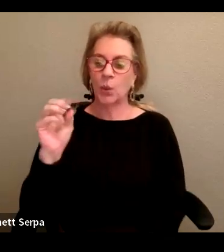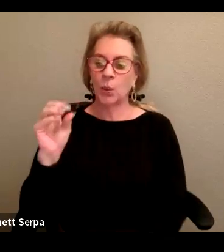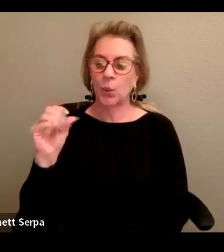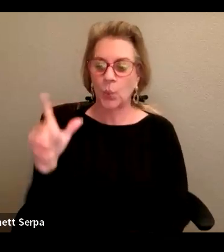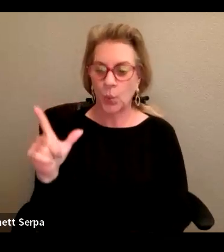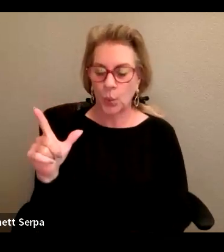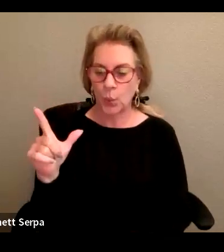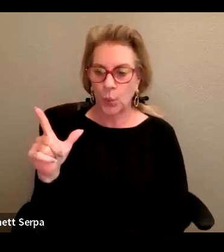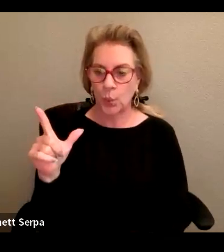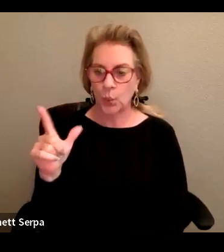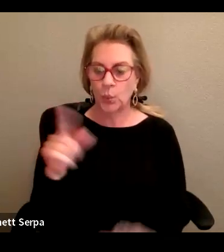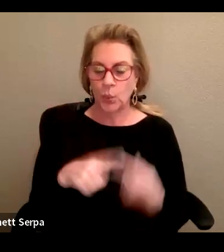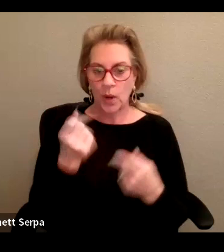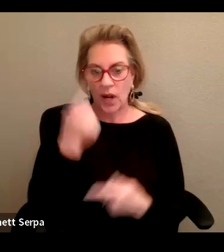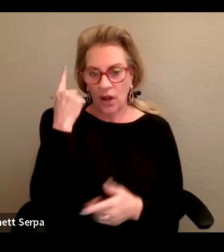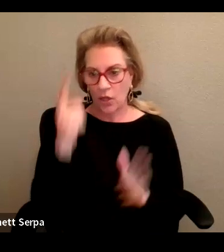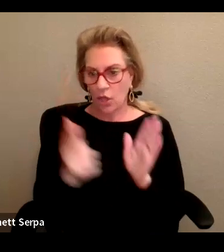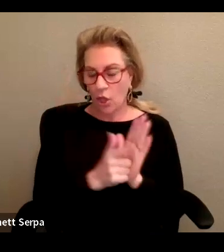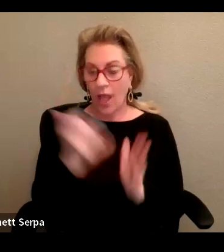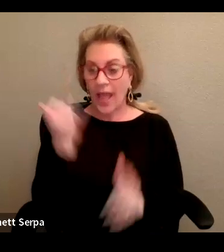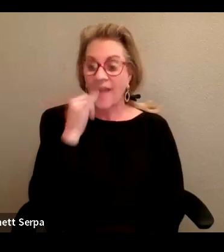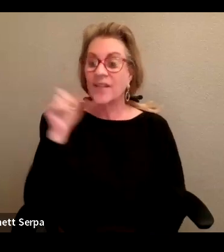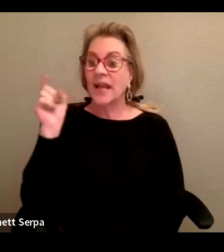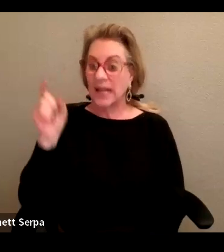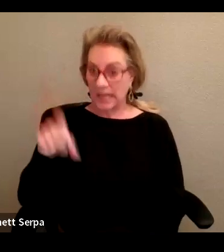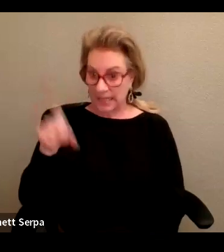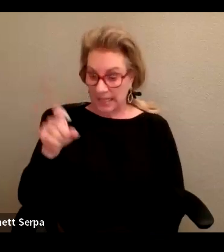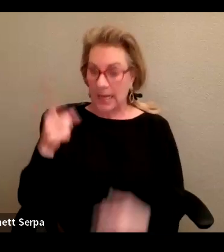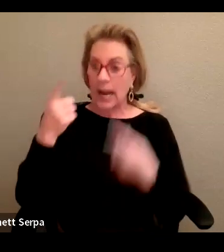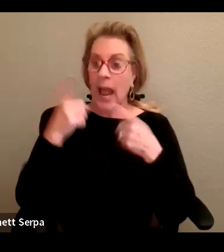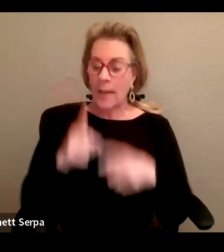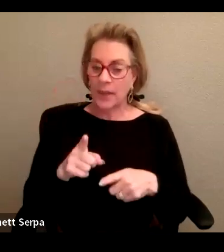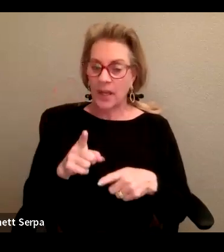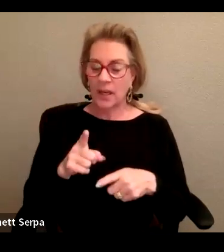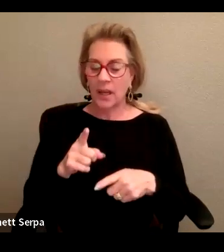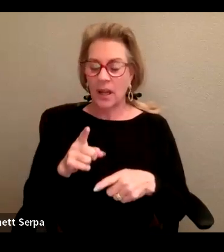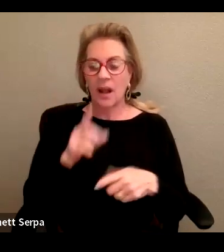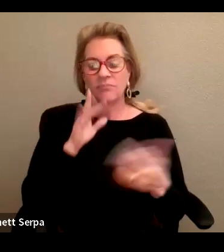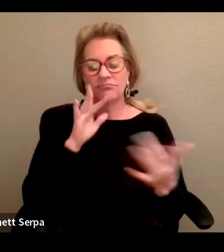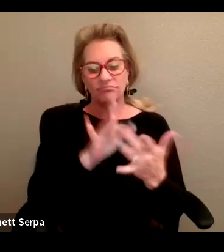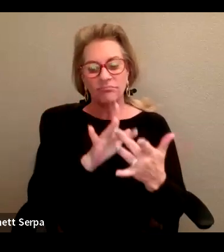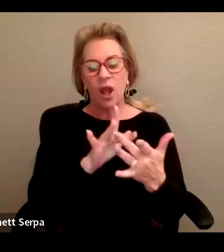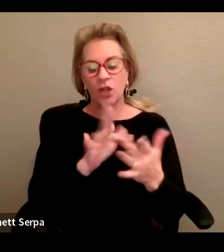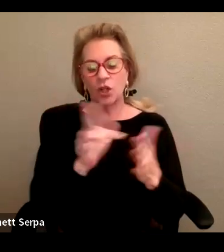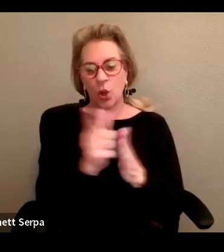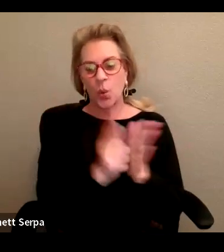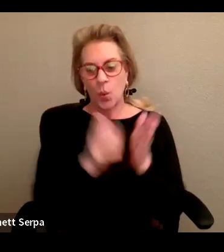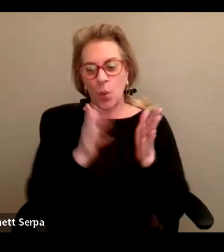law and if the need ever arises to consult with an attorney to determine if the law or policy upon